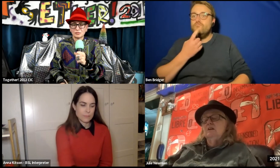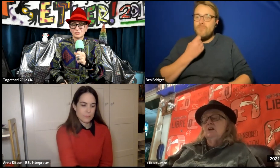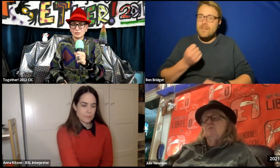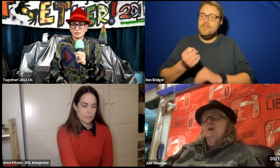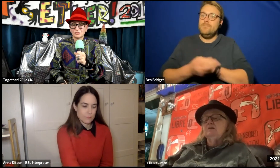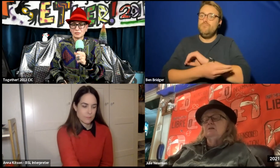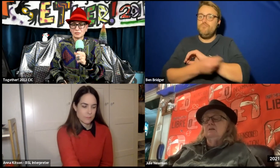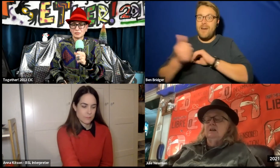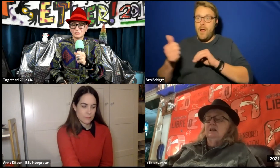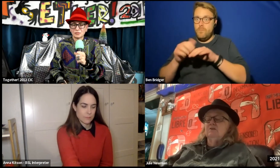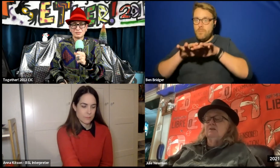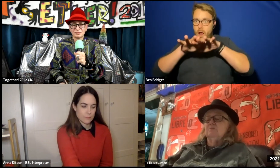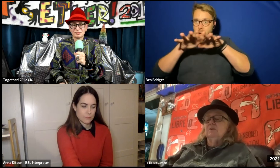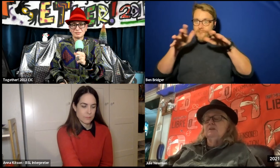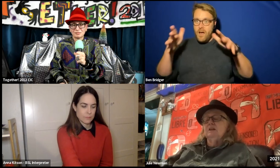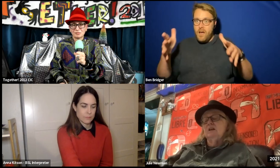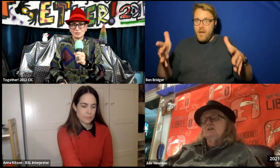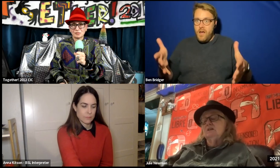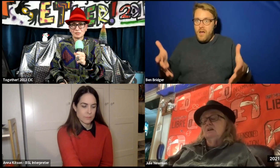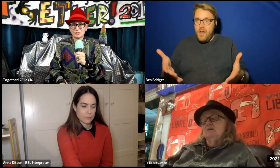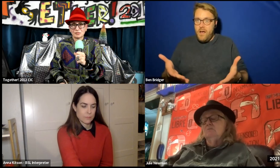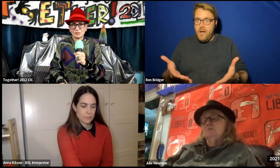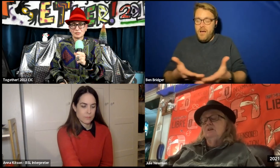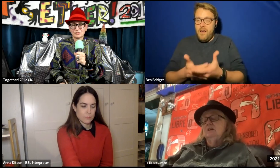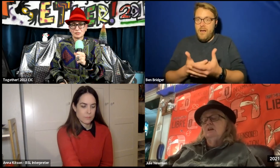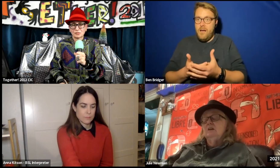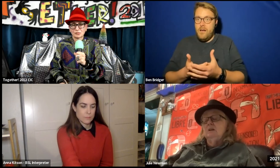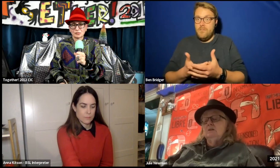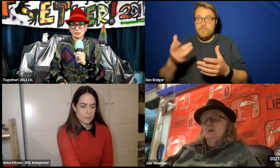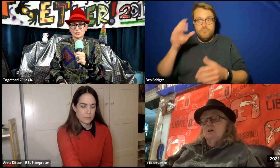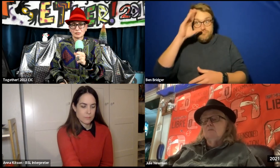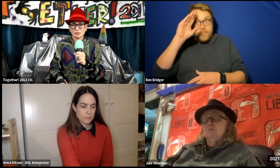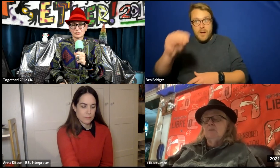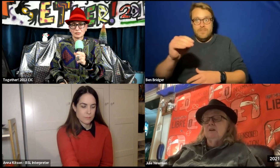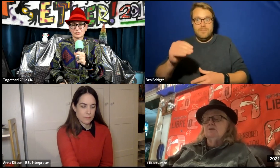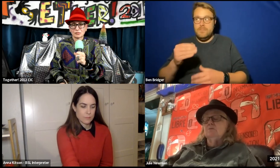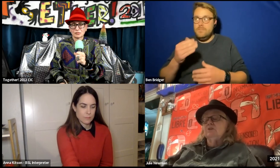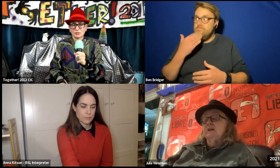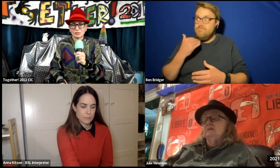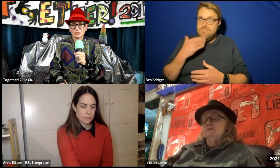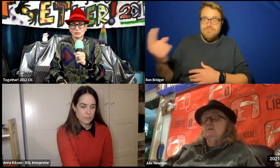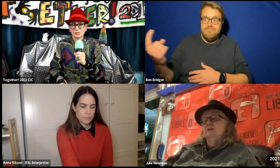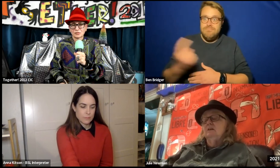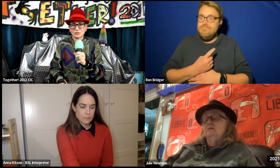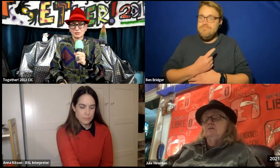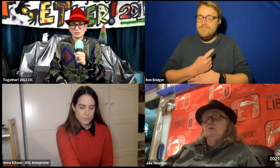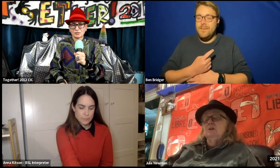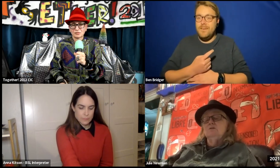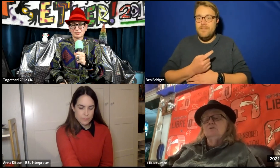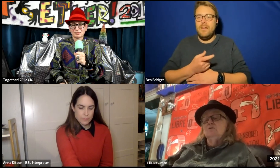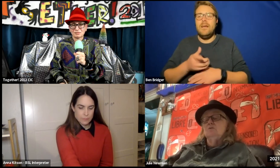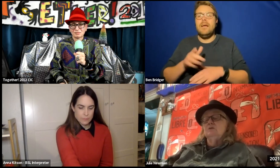A mantle against the bitter days to come. In time the banks will settle. No longer